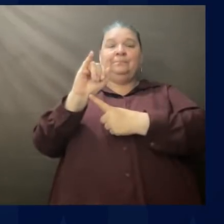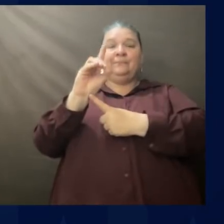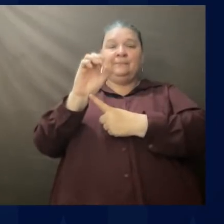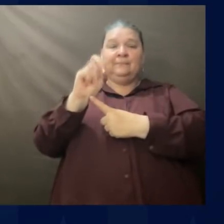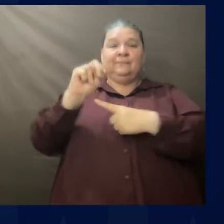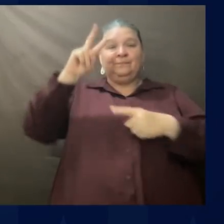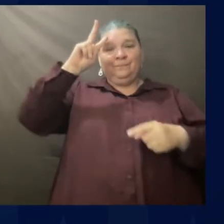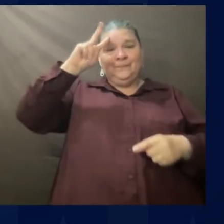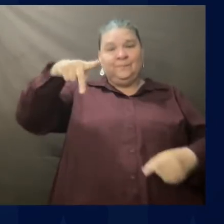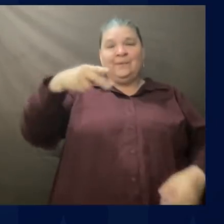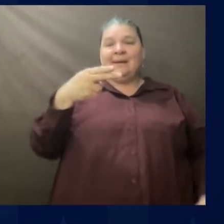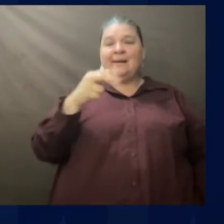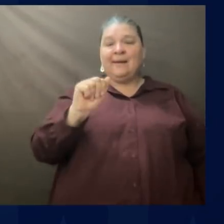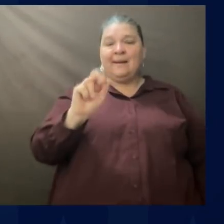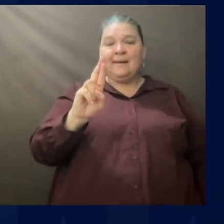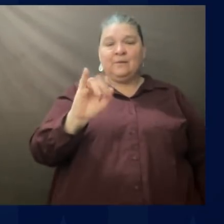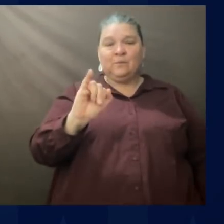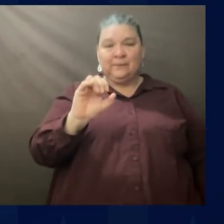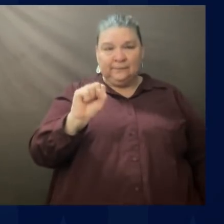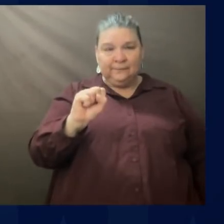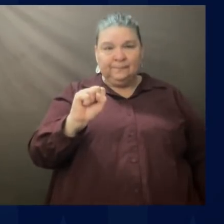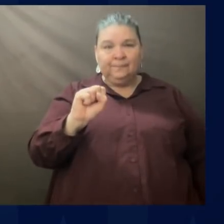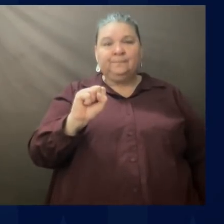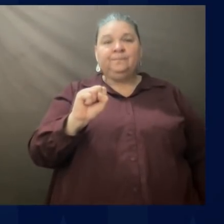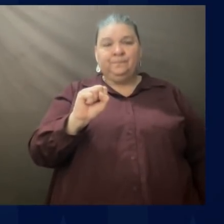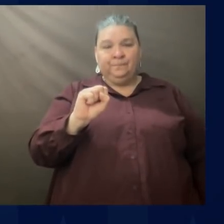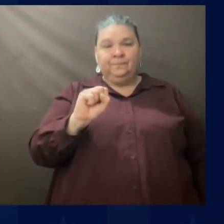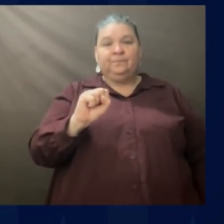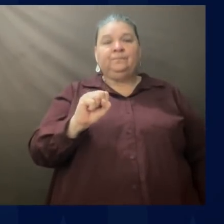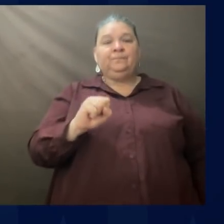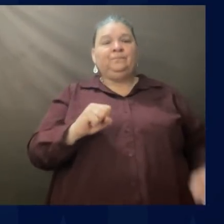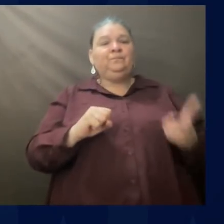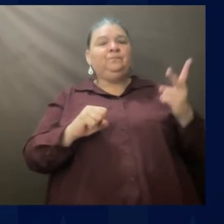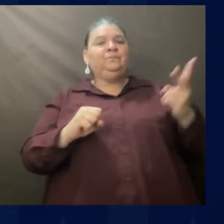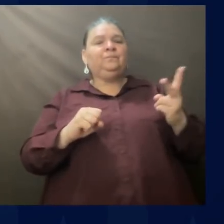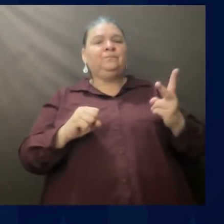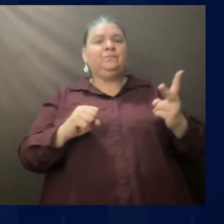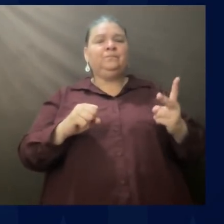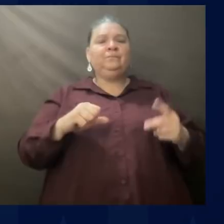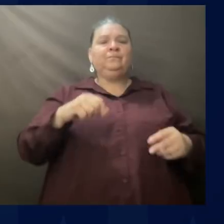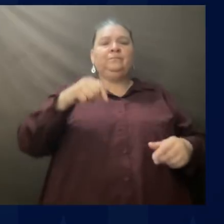fellow members of the cabinet, General Milley and members